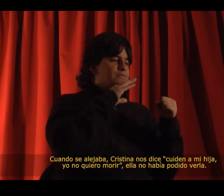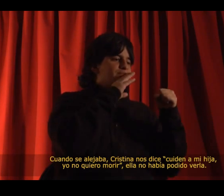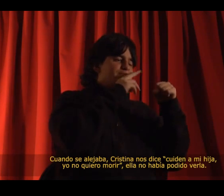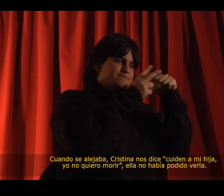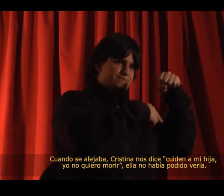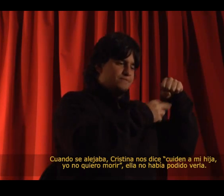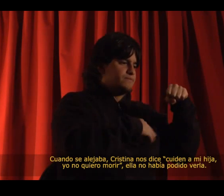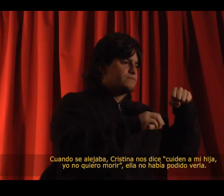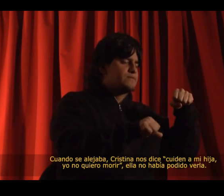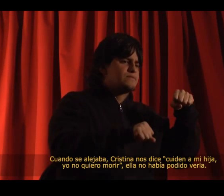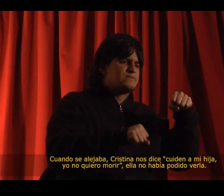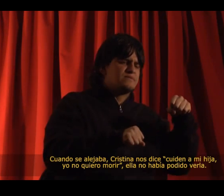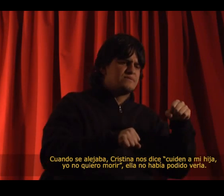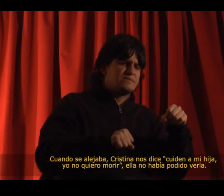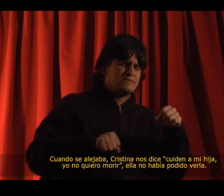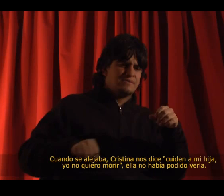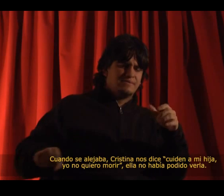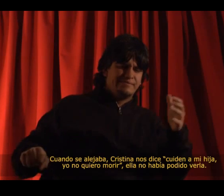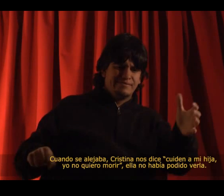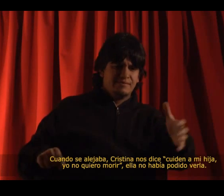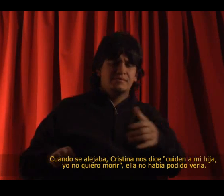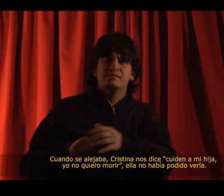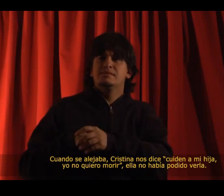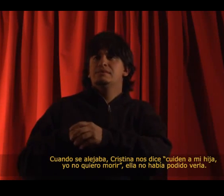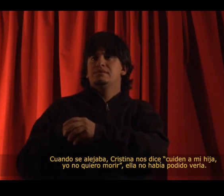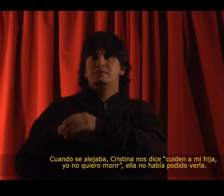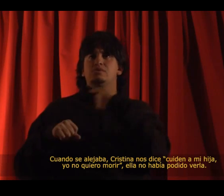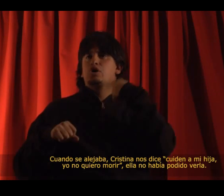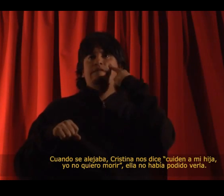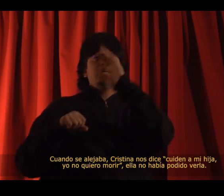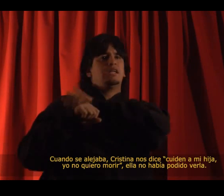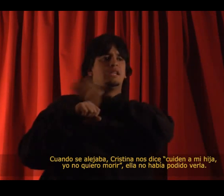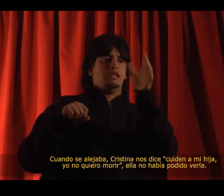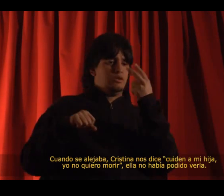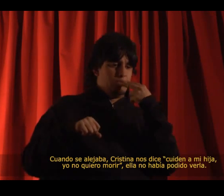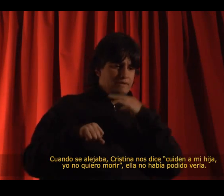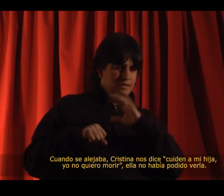Up until then, I had not seen her daughter.